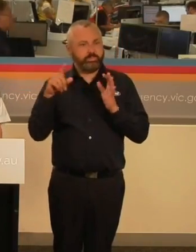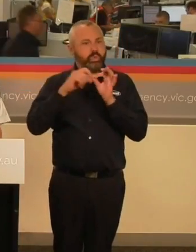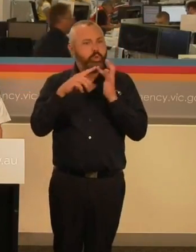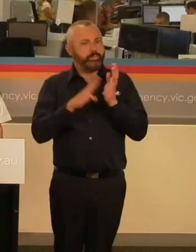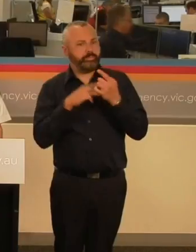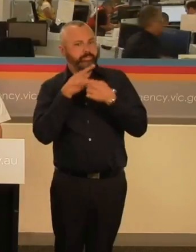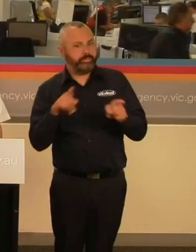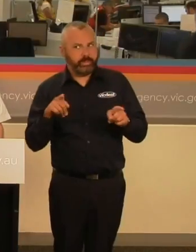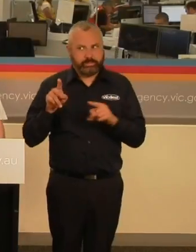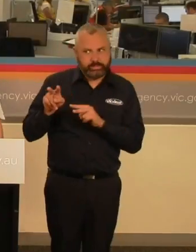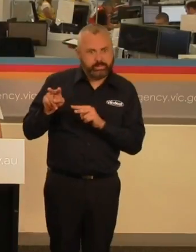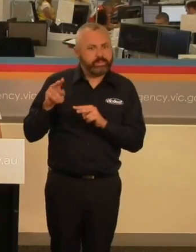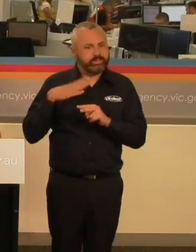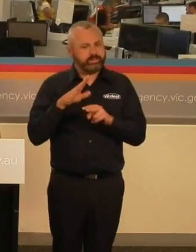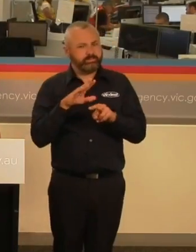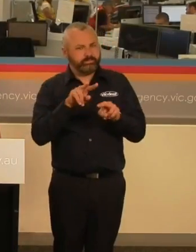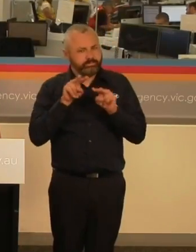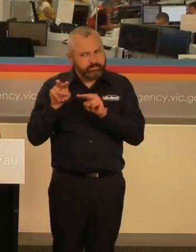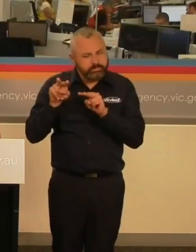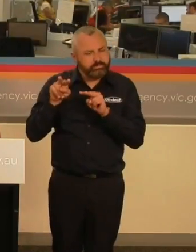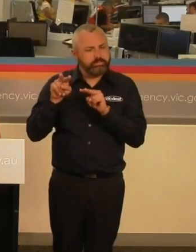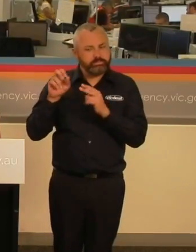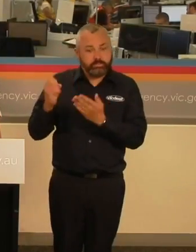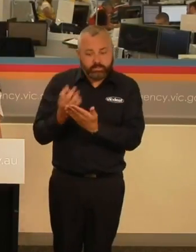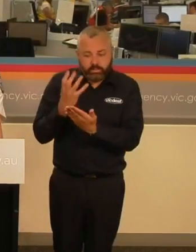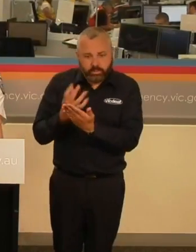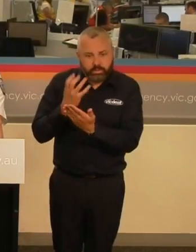ensure that they are doing everything they need to do to we stand the heat